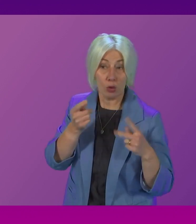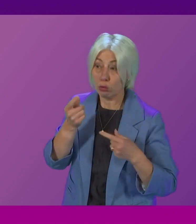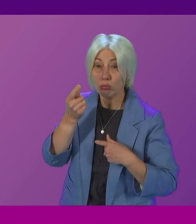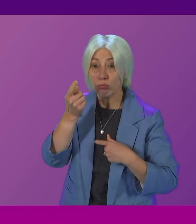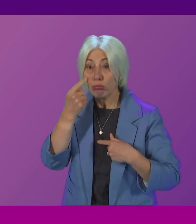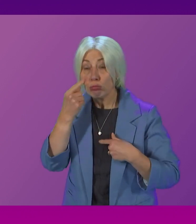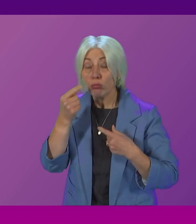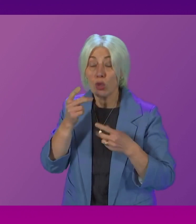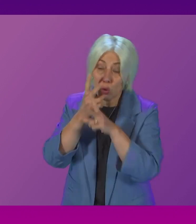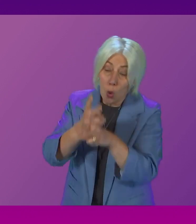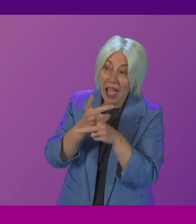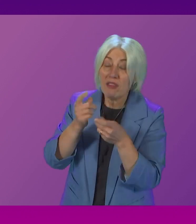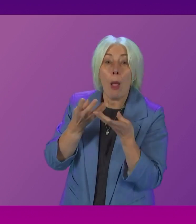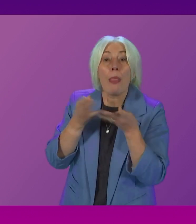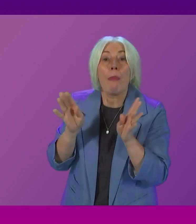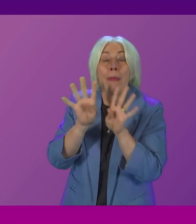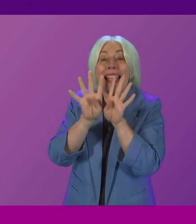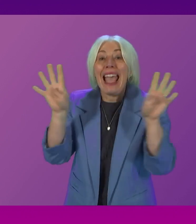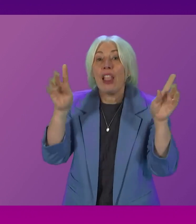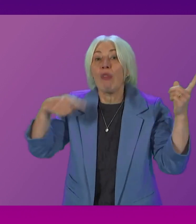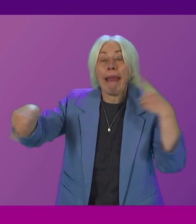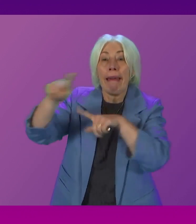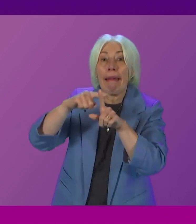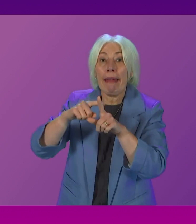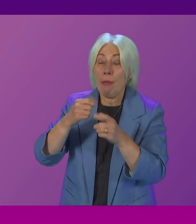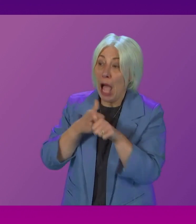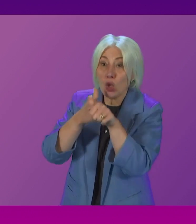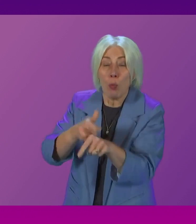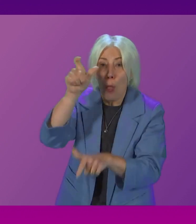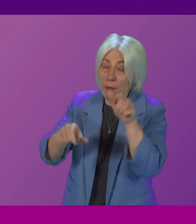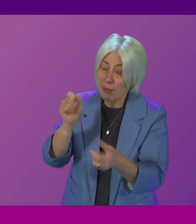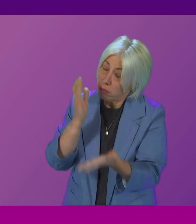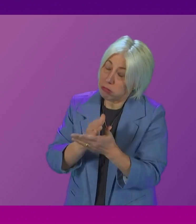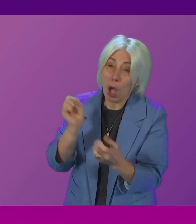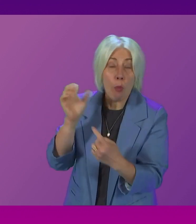public gallery. I support those who do that difficult and important job, but that is